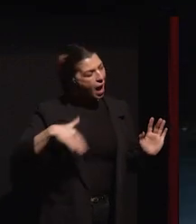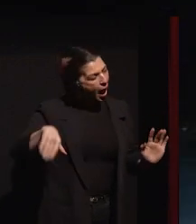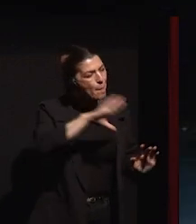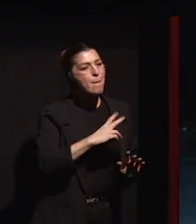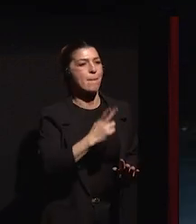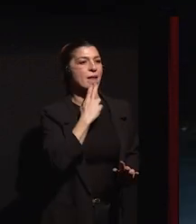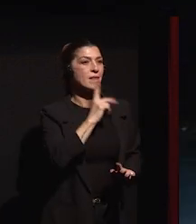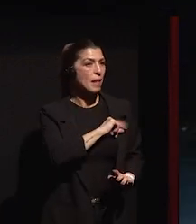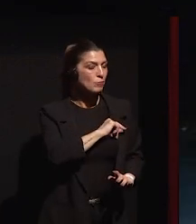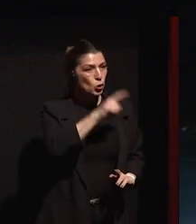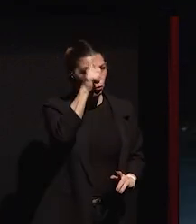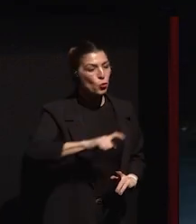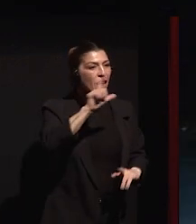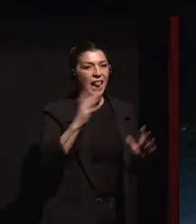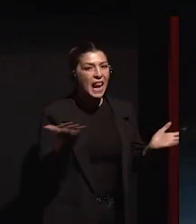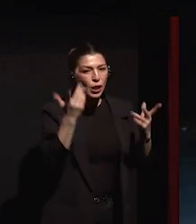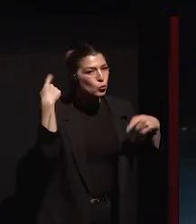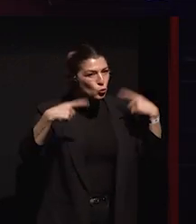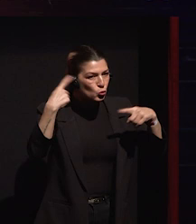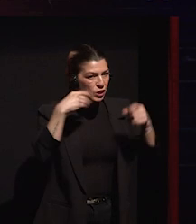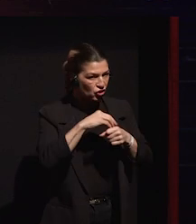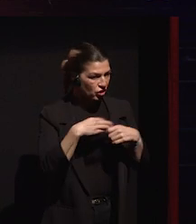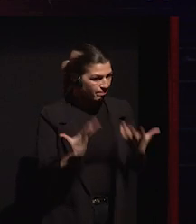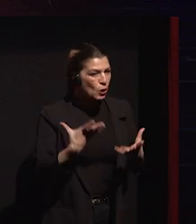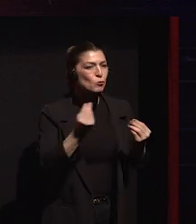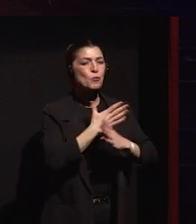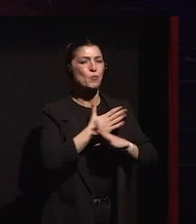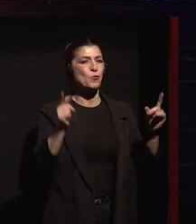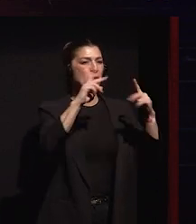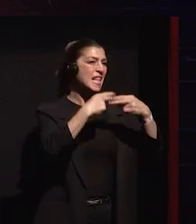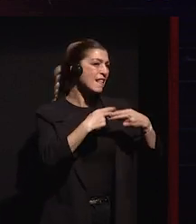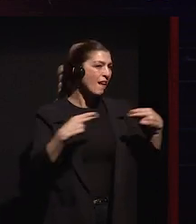And that will go into the kind of bigger story of these conversations across the world.